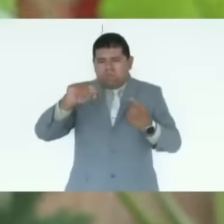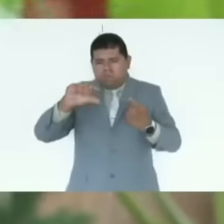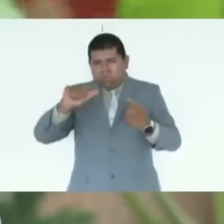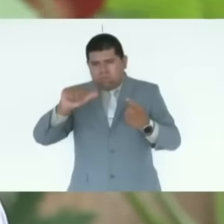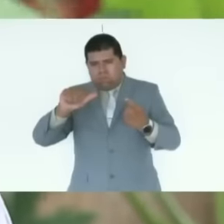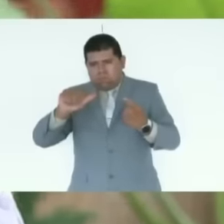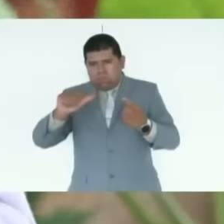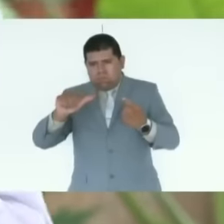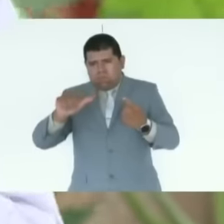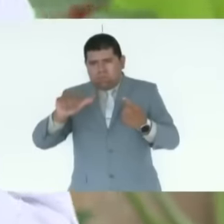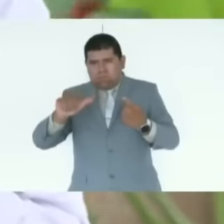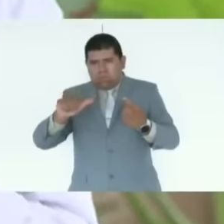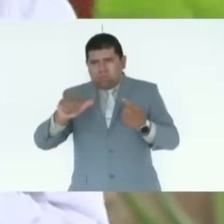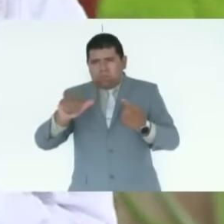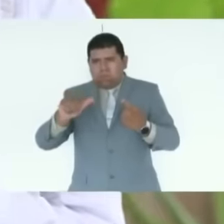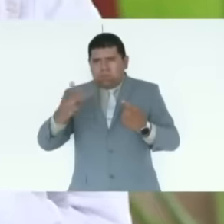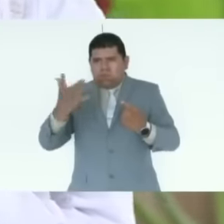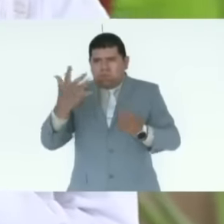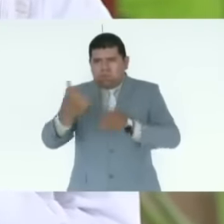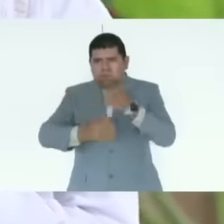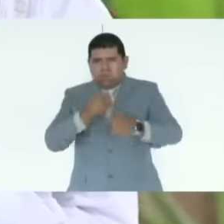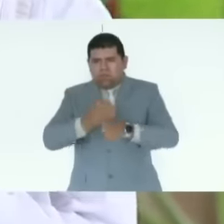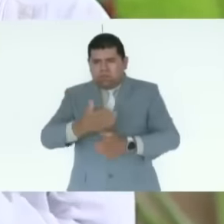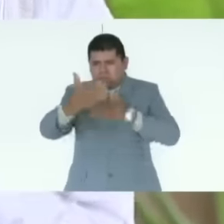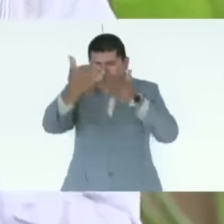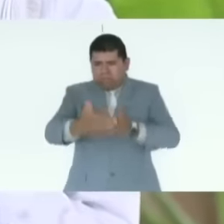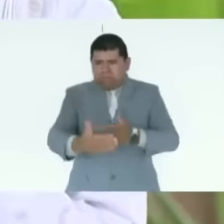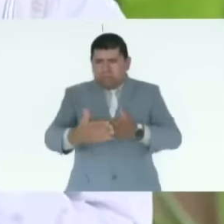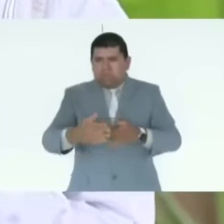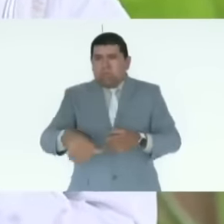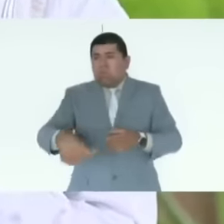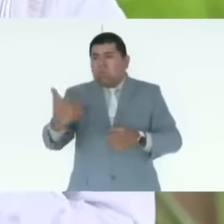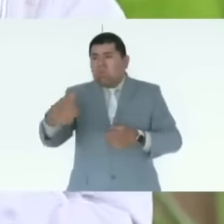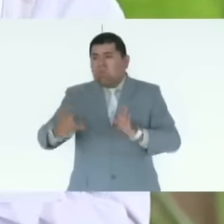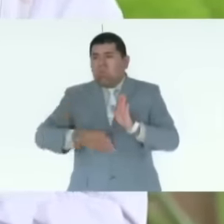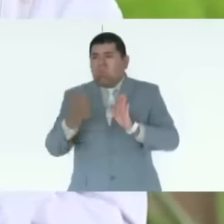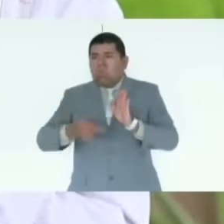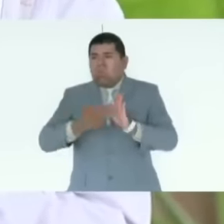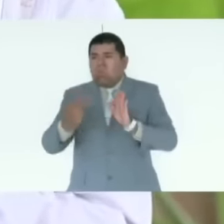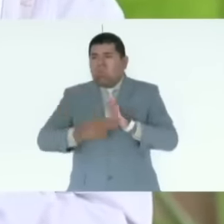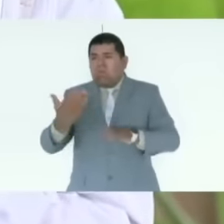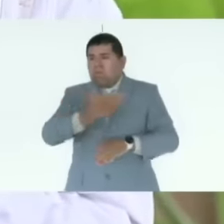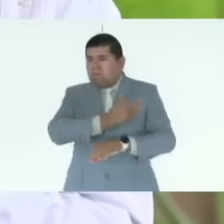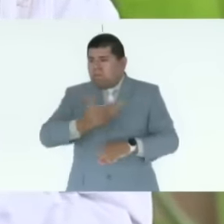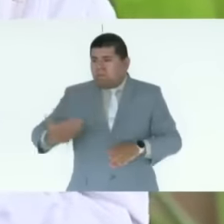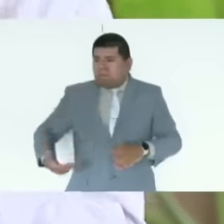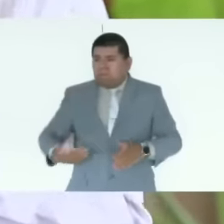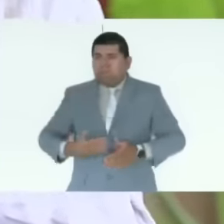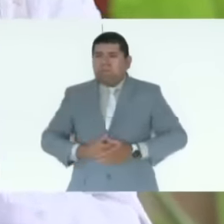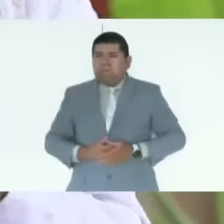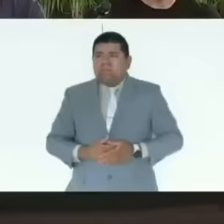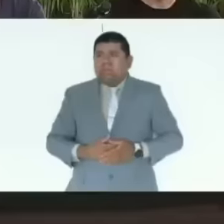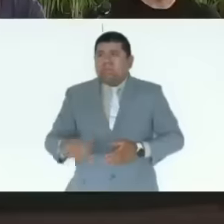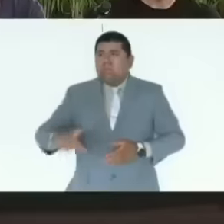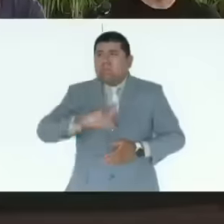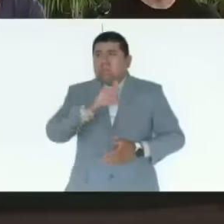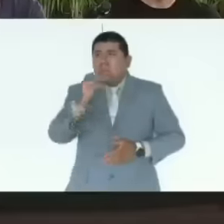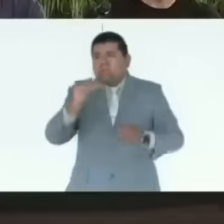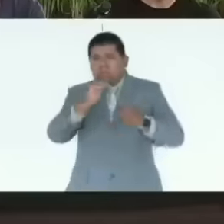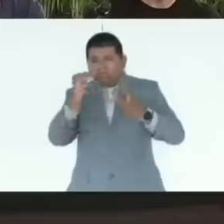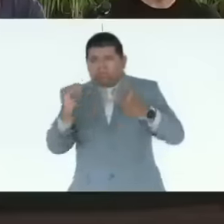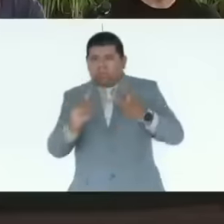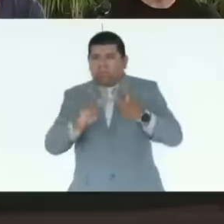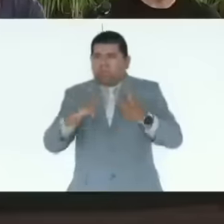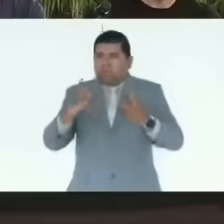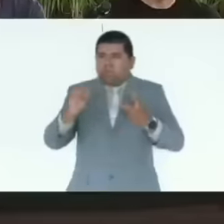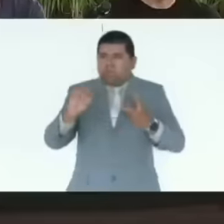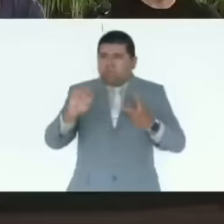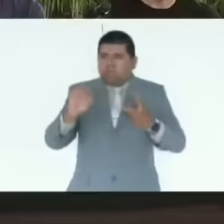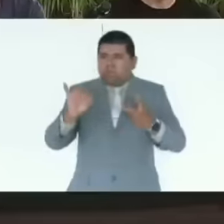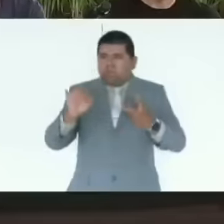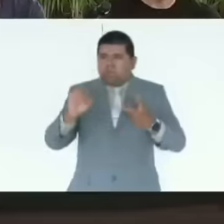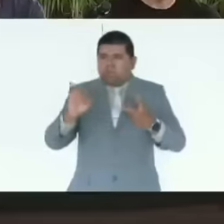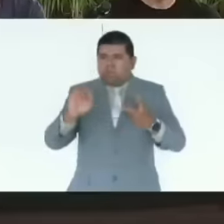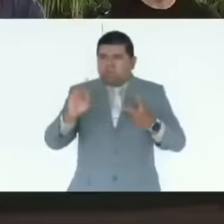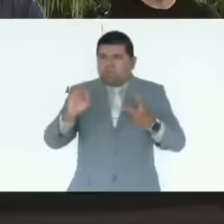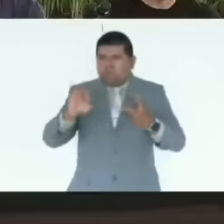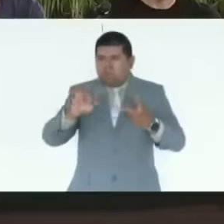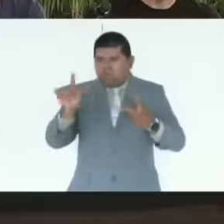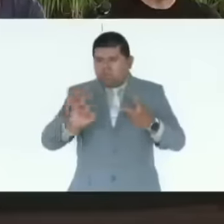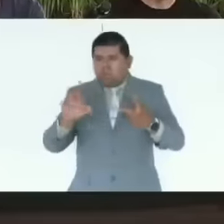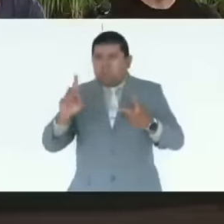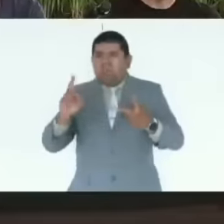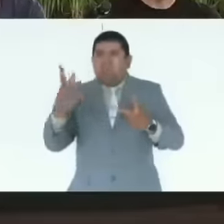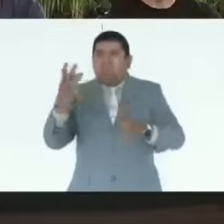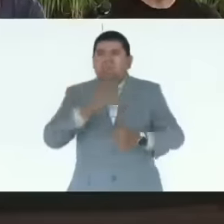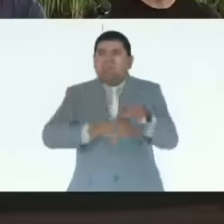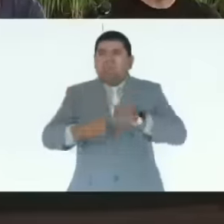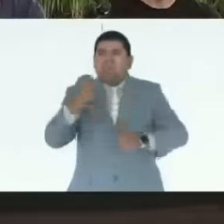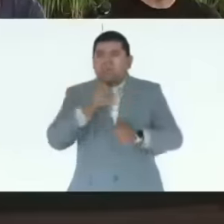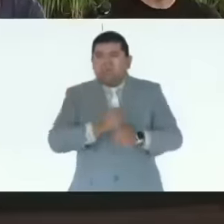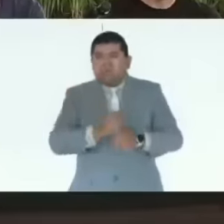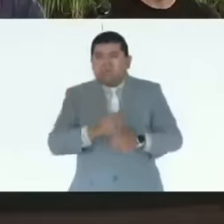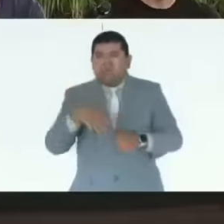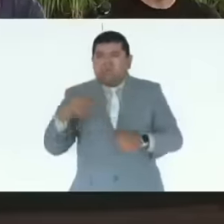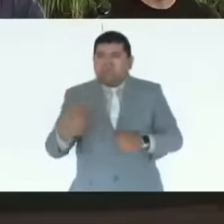the entire first half of the 19th century was president of Mexico 11 times and then Porfirio Díaz dominated Mexico for 34 years